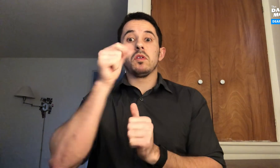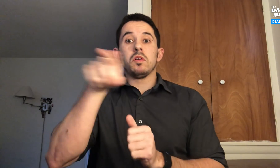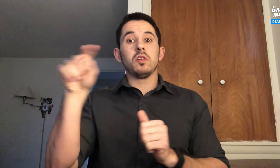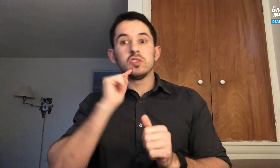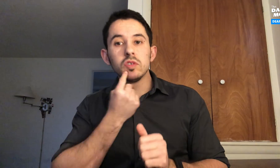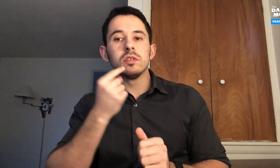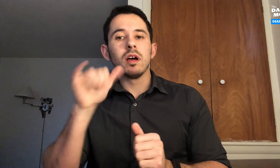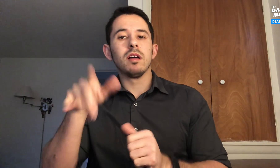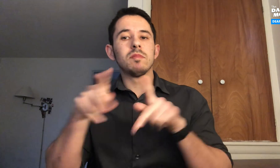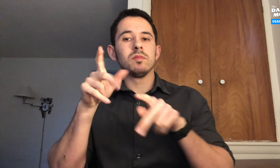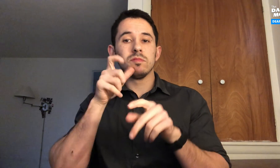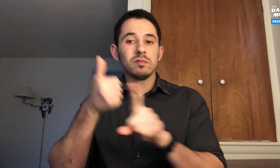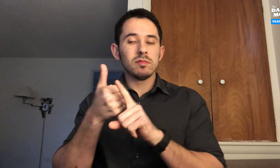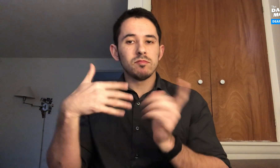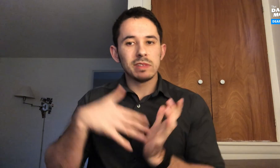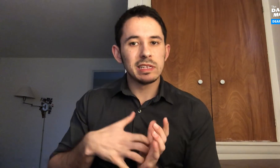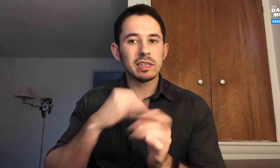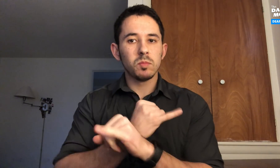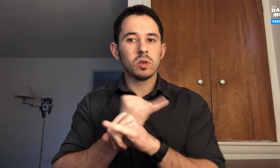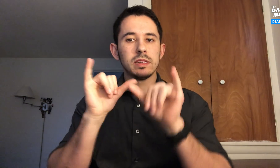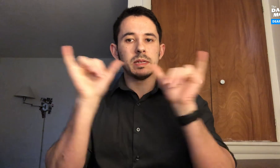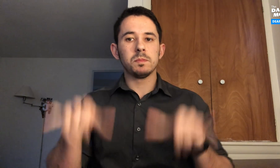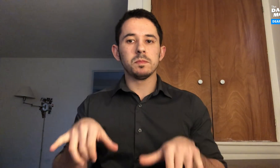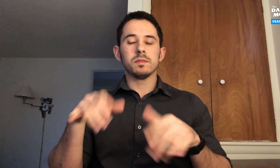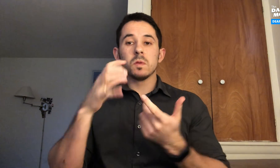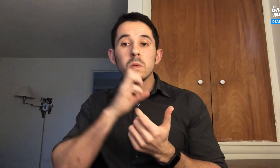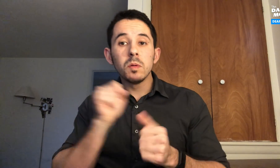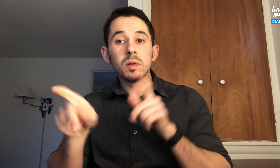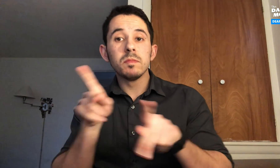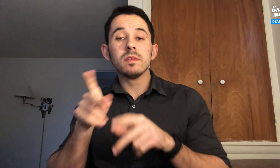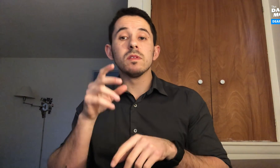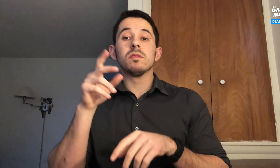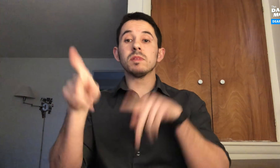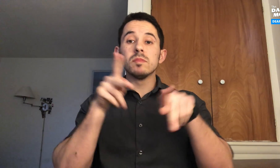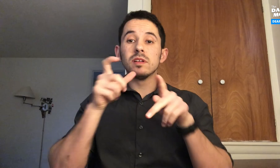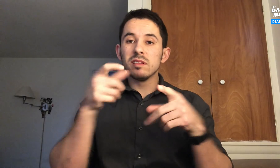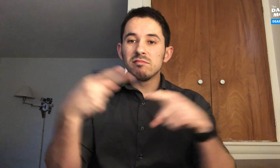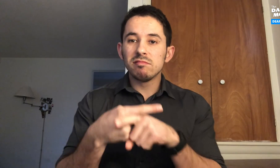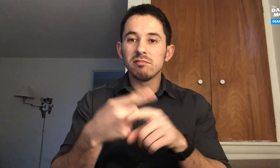Most of the serious cases involve people with weak immune systems like old people or people who have